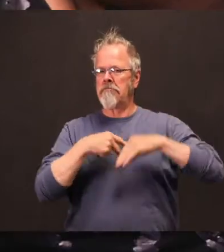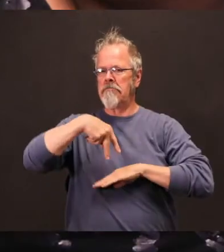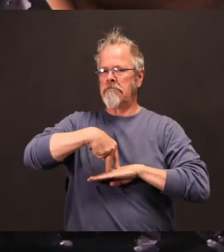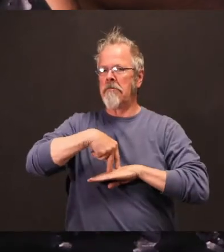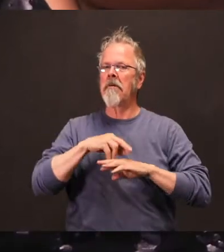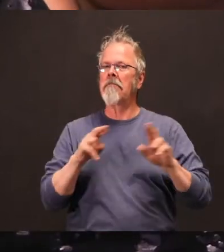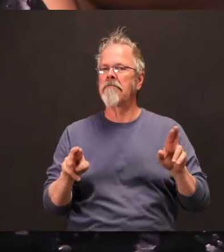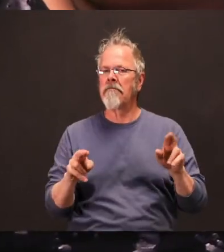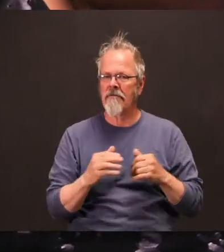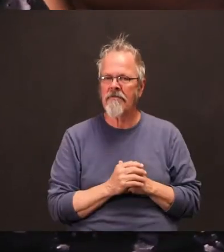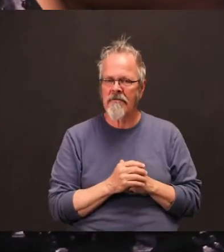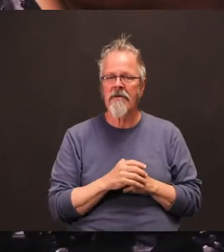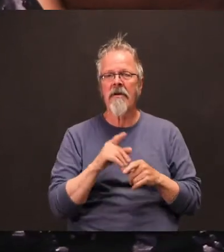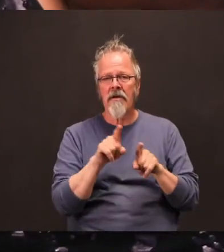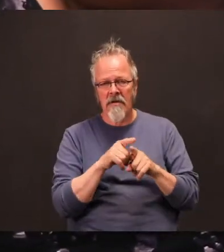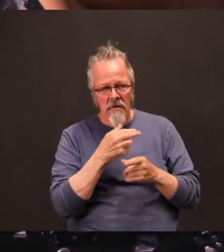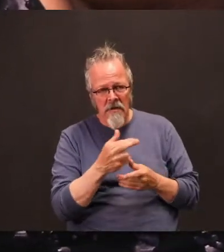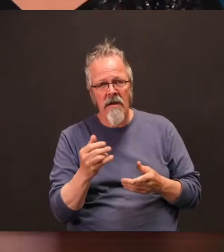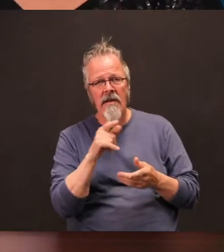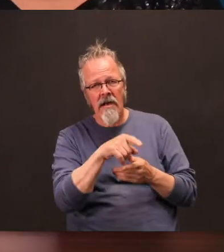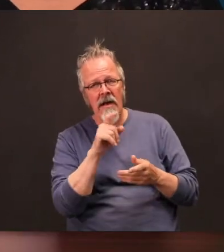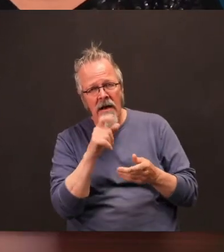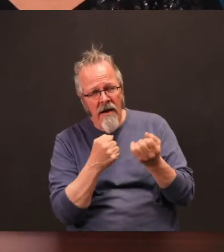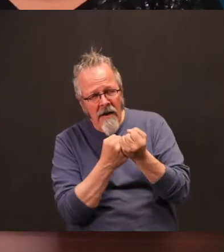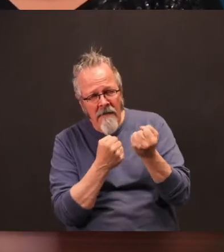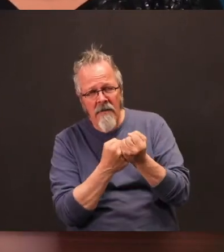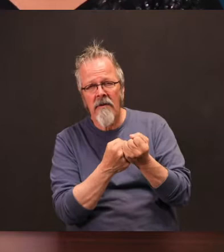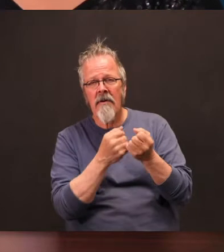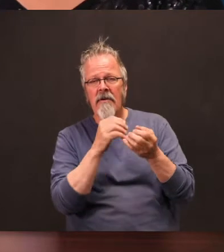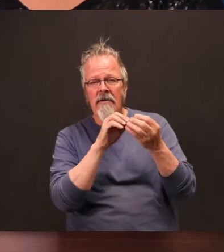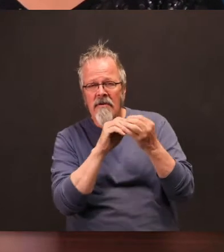There's also resources that can help, like advocacy organizations